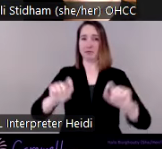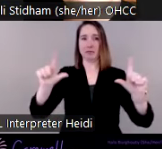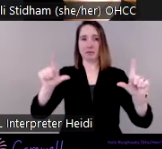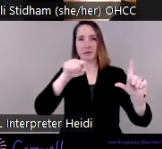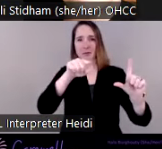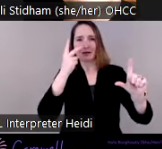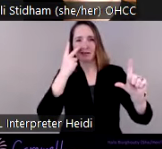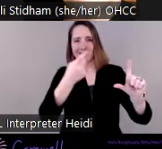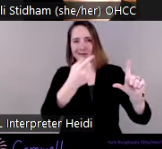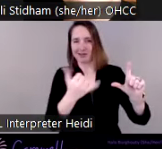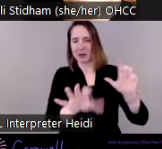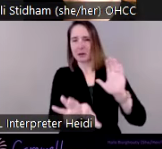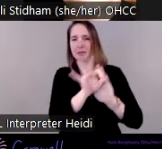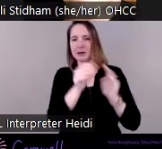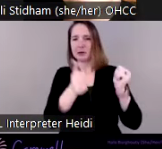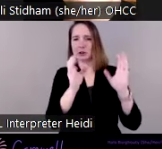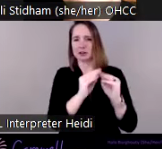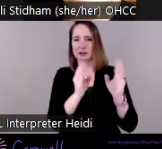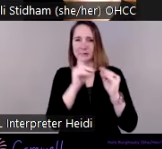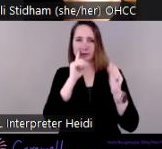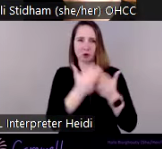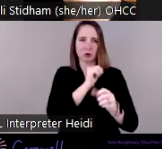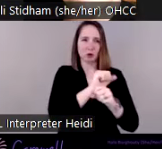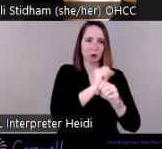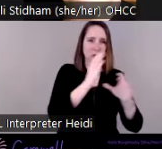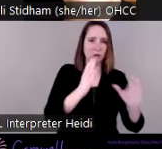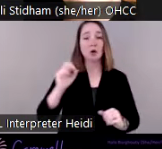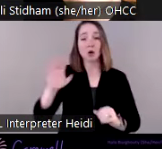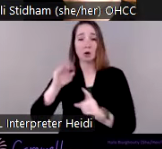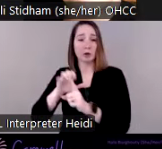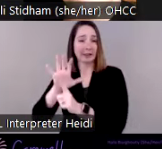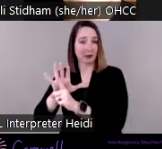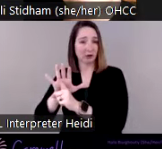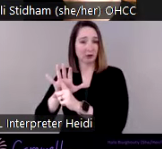now choose your session for new worker